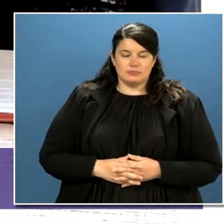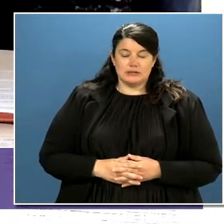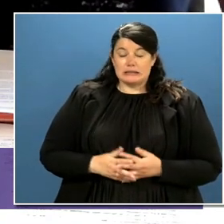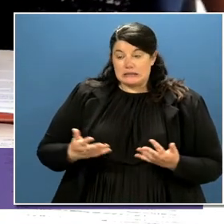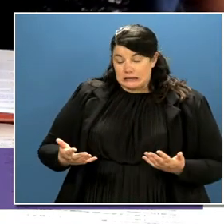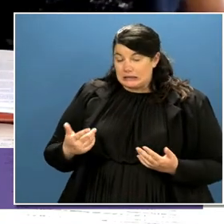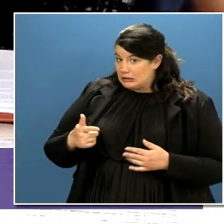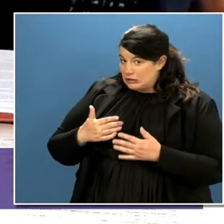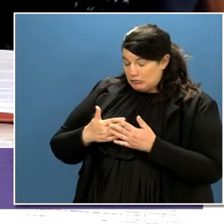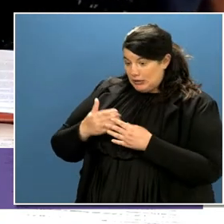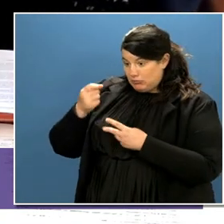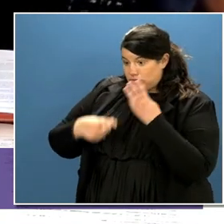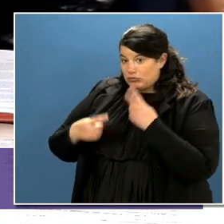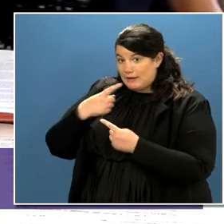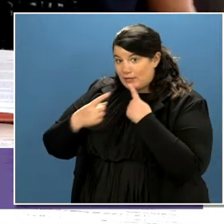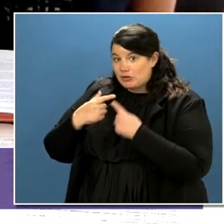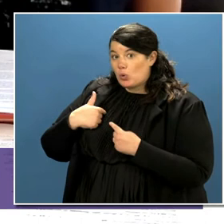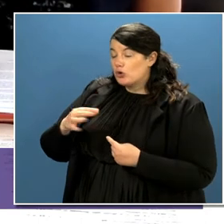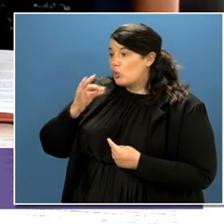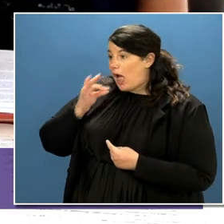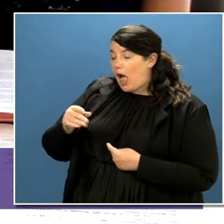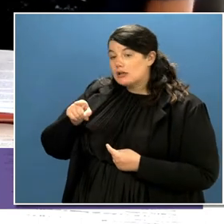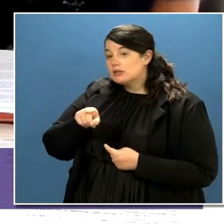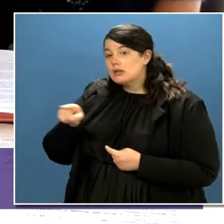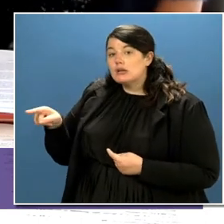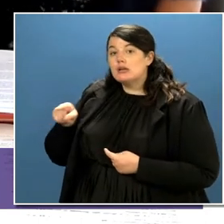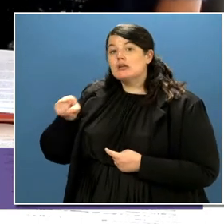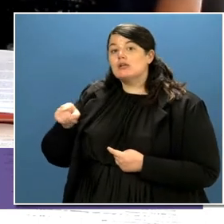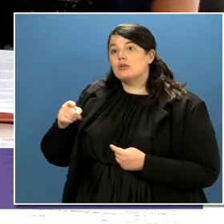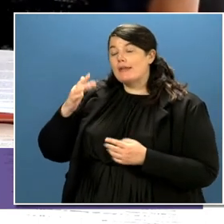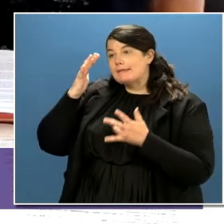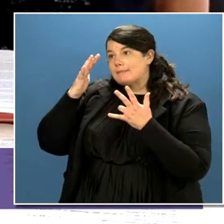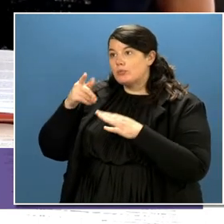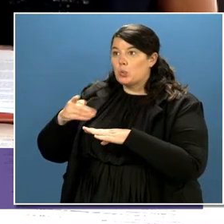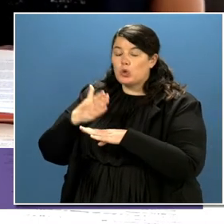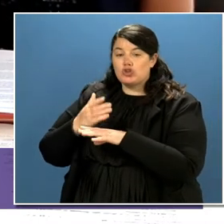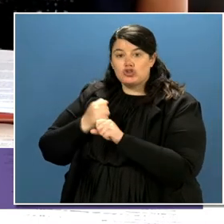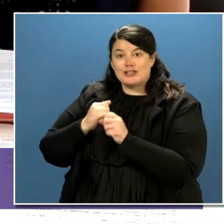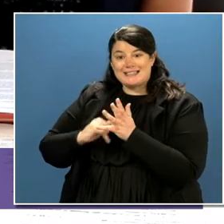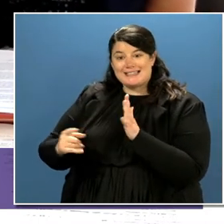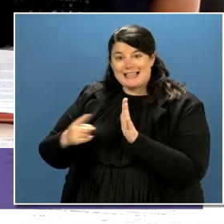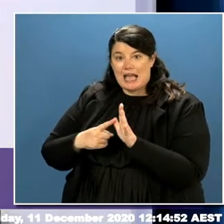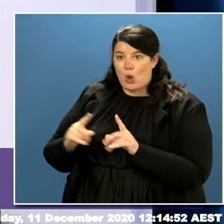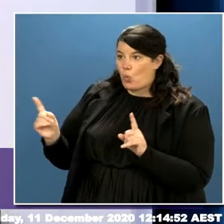Can I ask each of you, reflecting back on your time at GSA, what do you see as